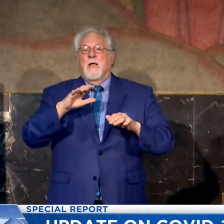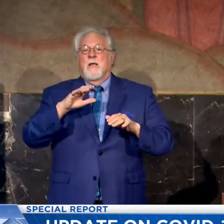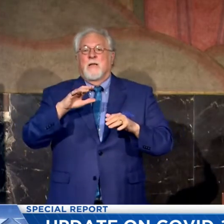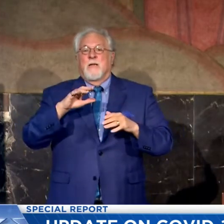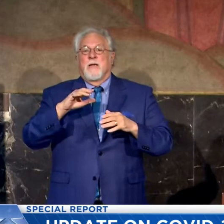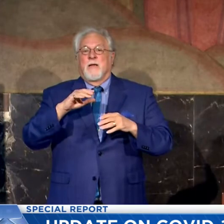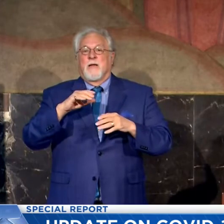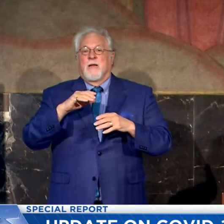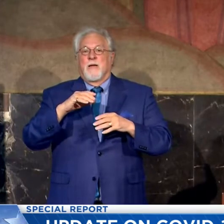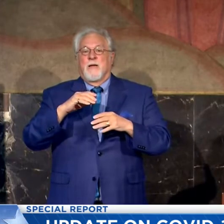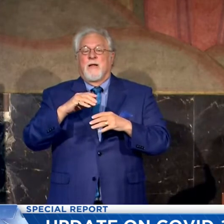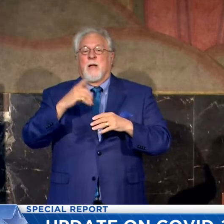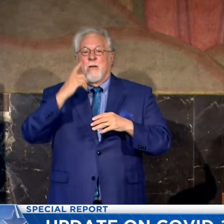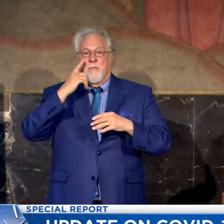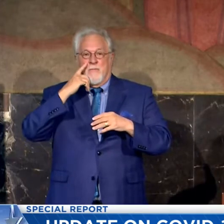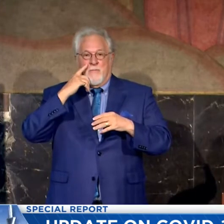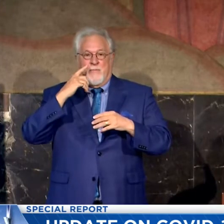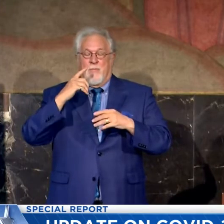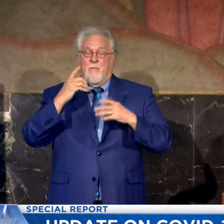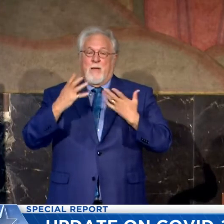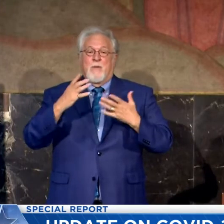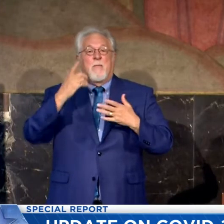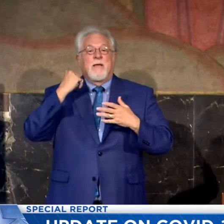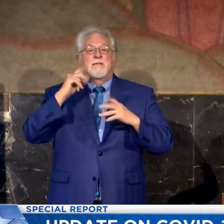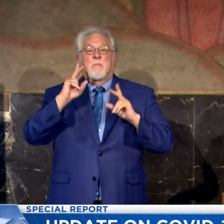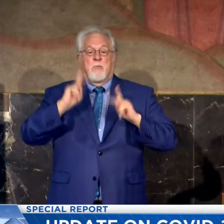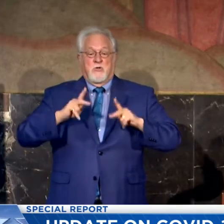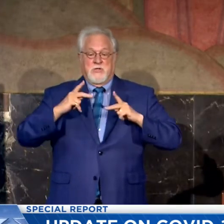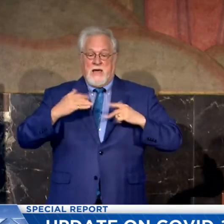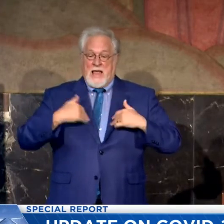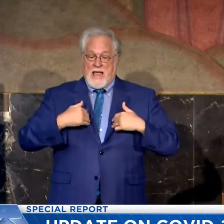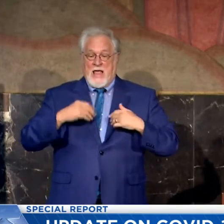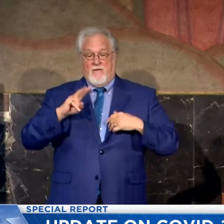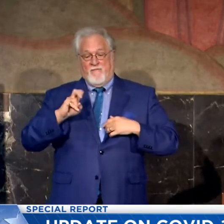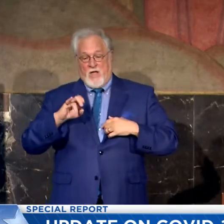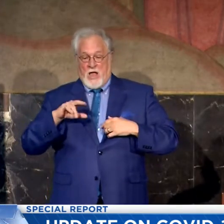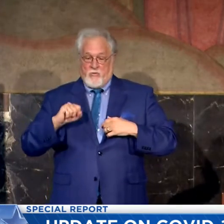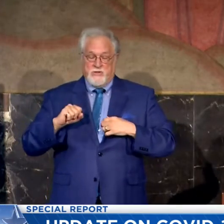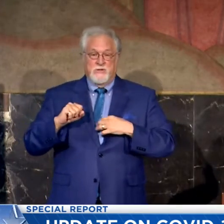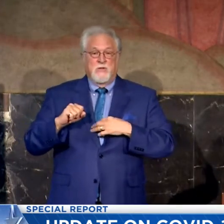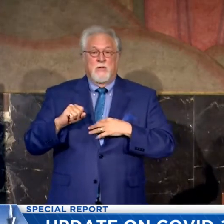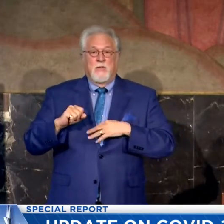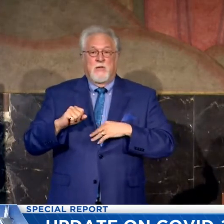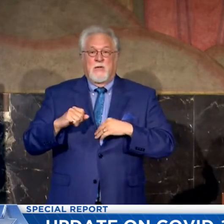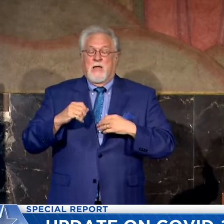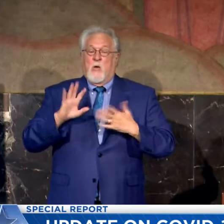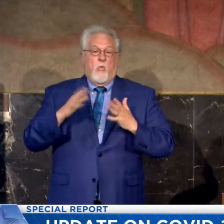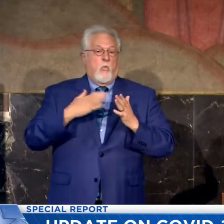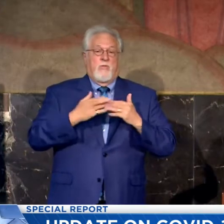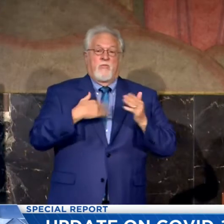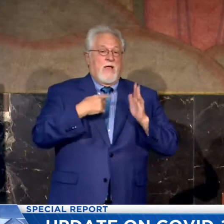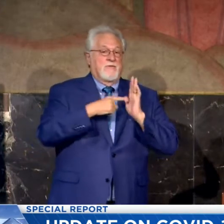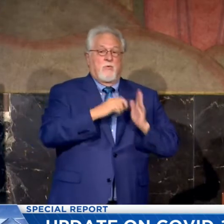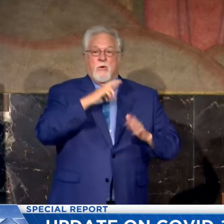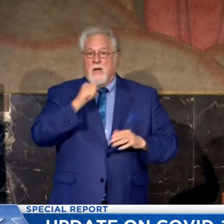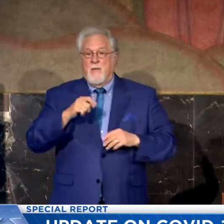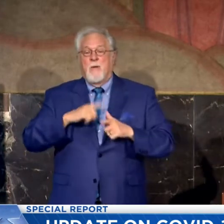YOU MIGHT HAVE ALSO SEEN THAT CDC RECENTLY WAS RELEASED INFORMATION THAT SAYS THAT WE HAVE A MUCH GREATER CHANCE OF CONTRACTING THE VIRUS THROUGH AIRBORNE PARTICLES AND THAT